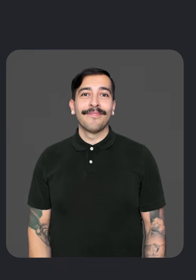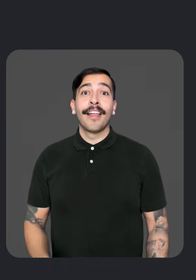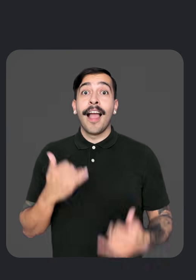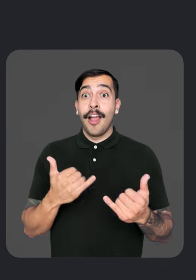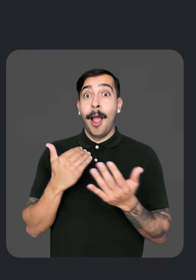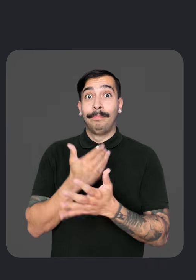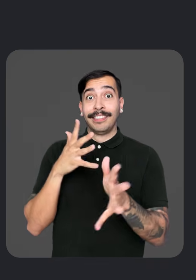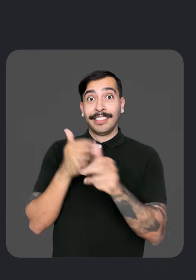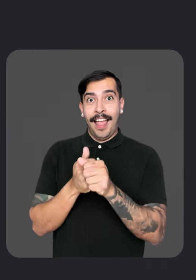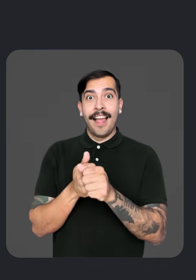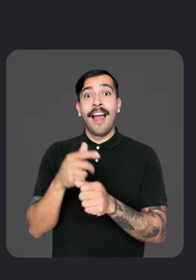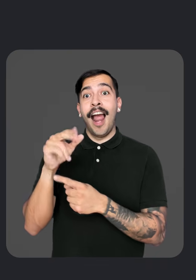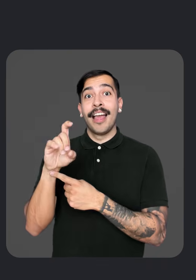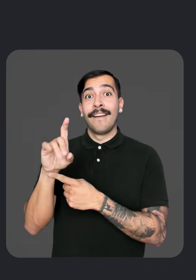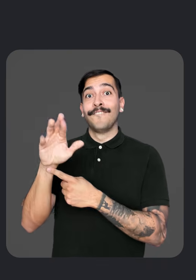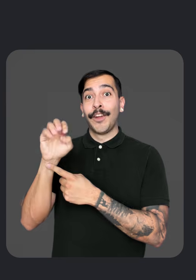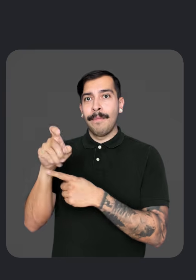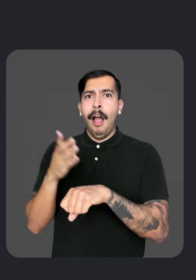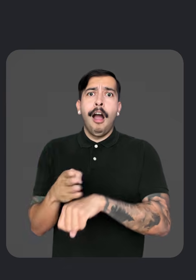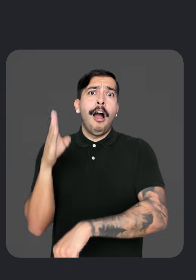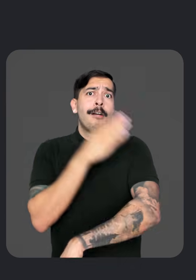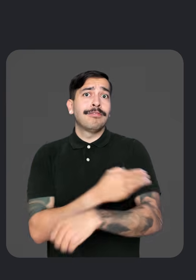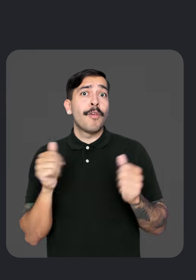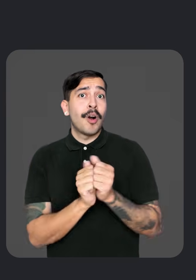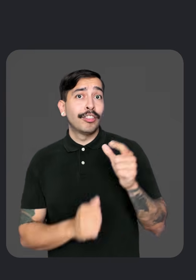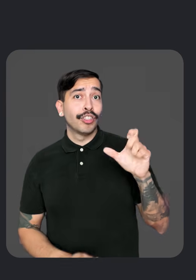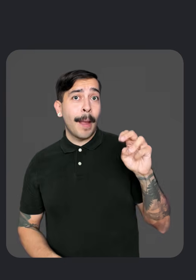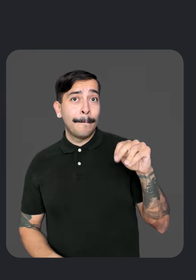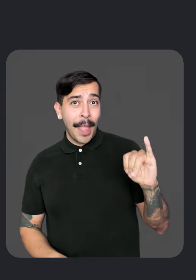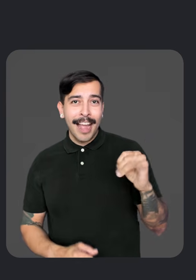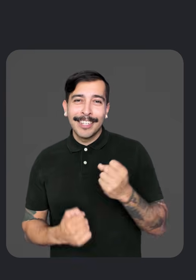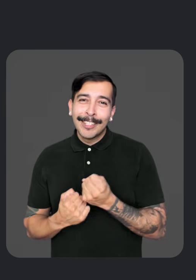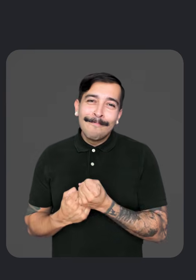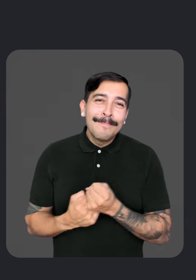In addition, as of the latest update, Guided Frame is now enhanced with Gemini